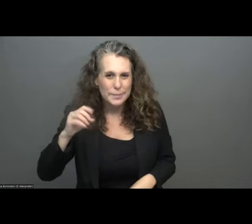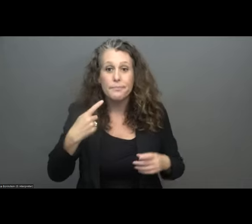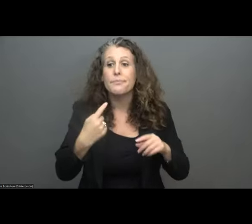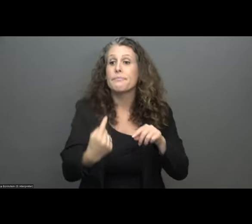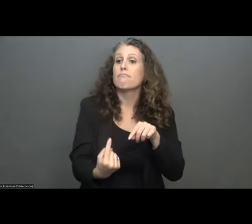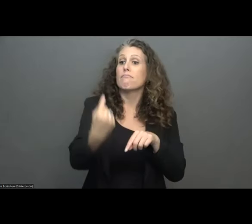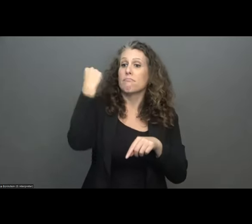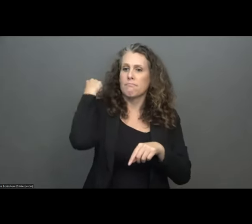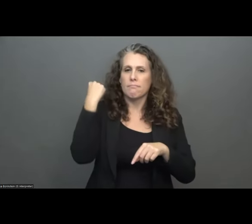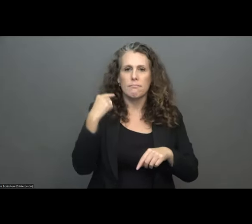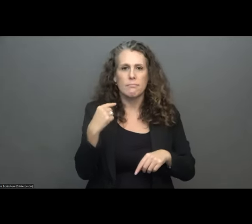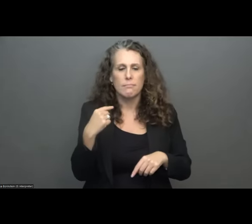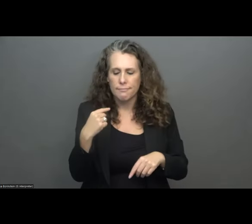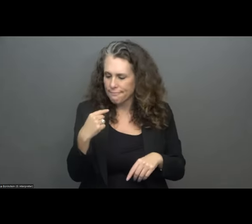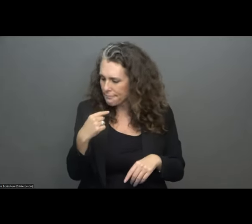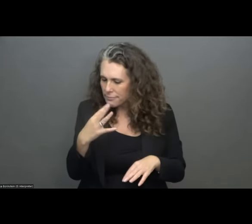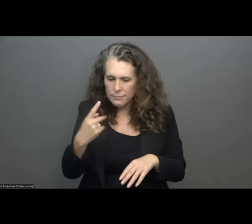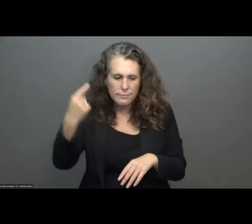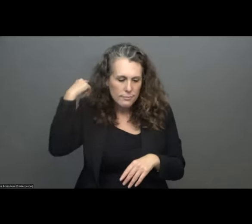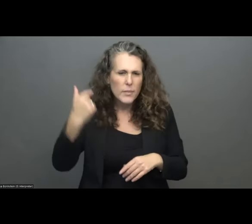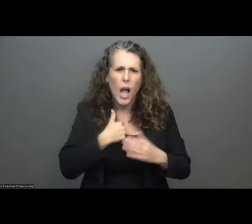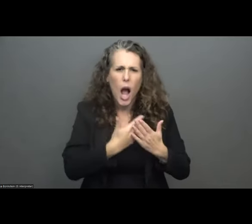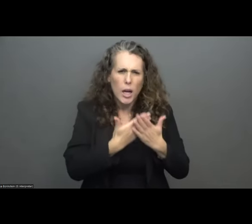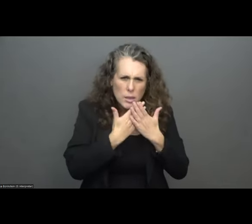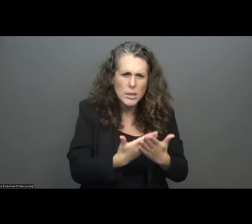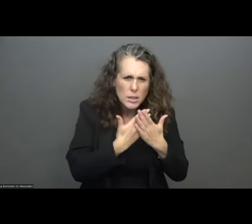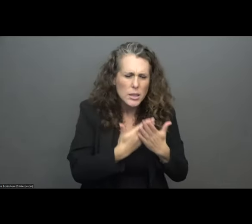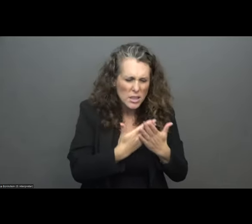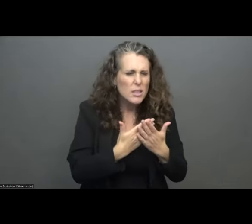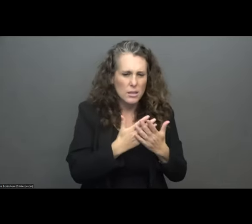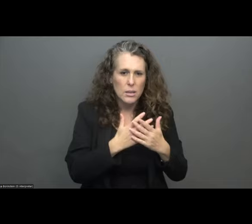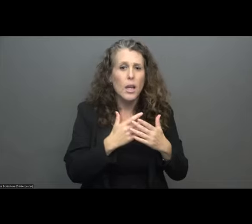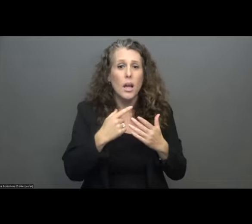14:11:24 the ladder. 14:11:31 And the last one to tell me the finances,